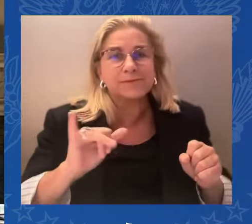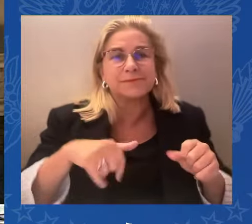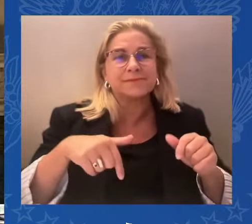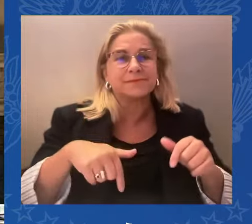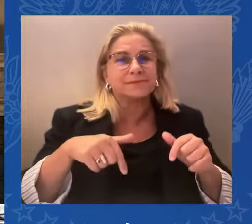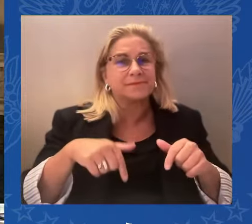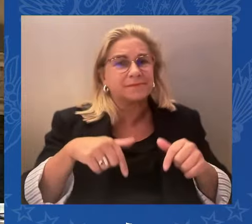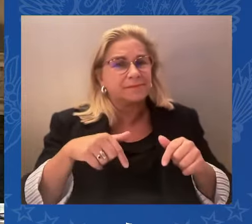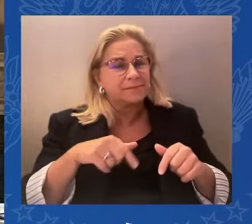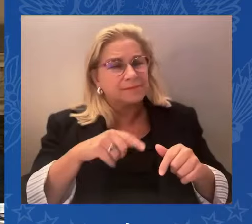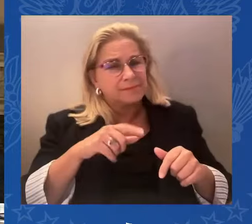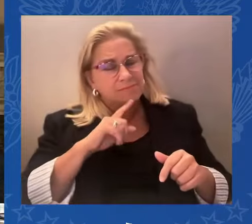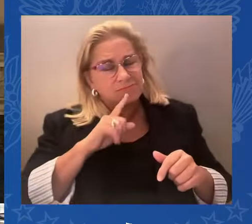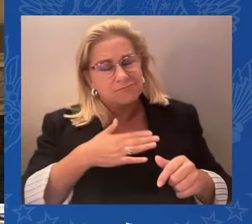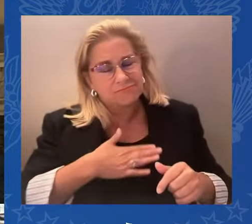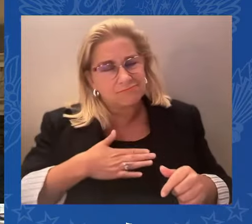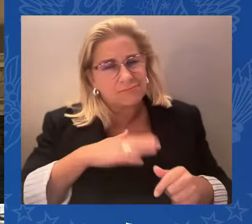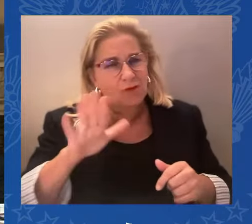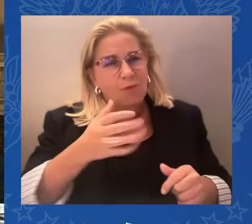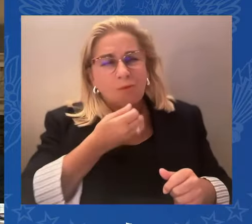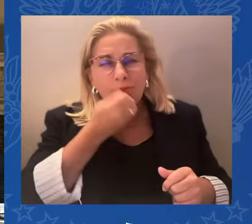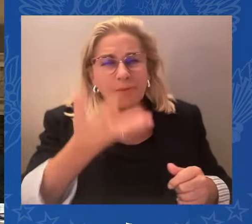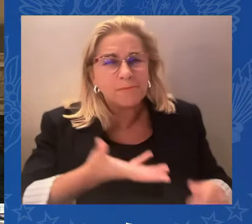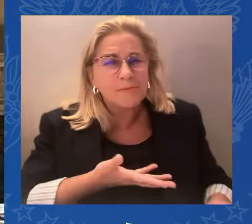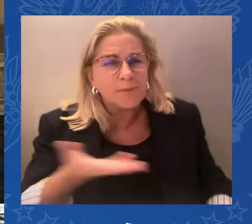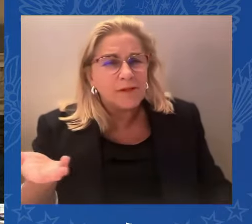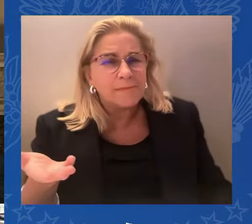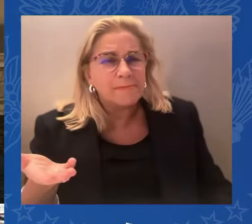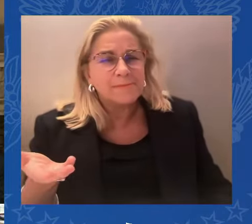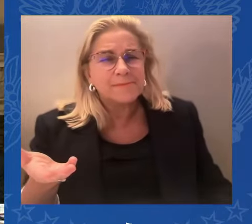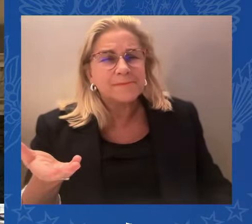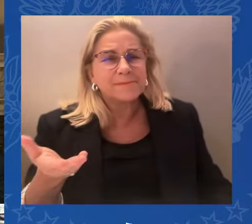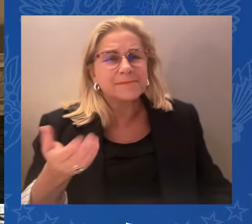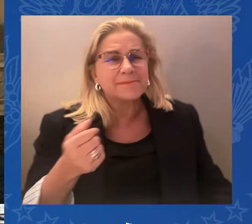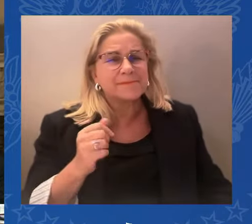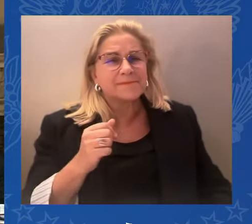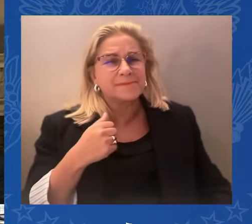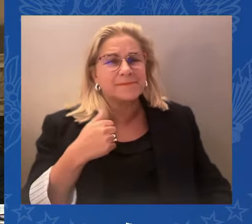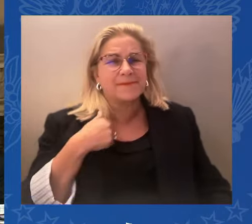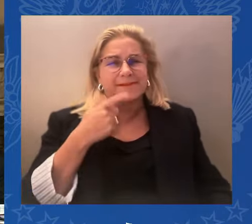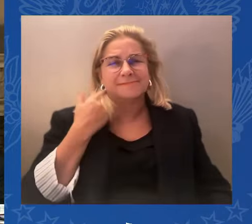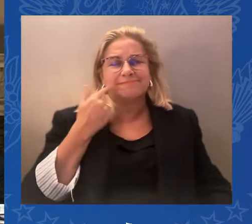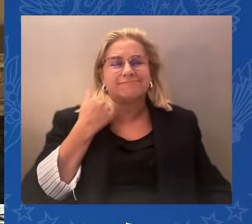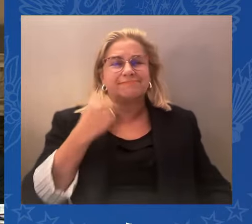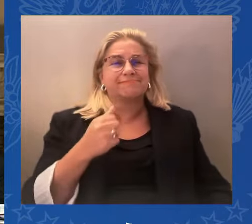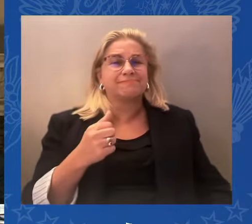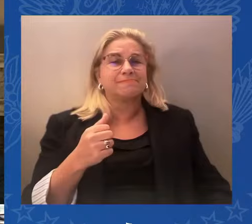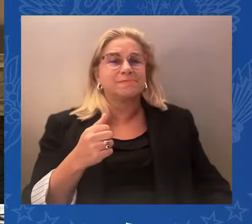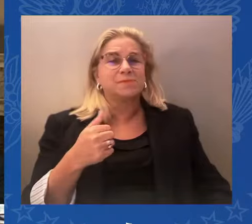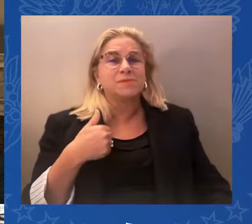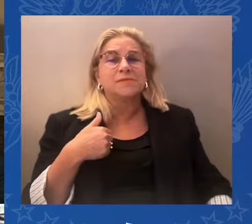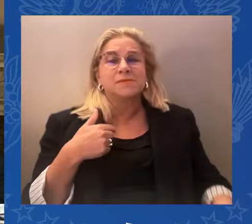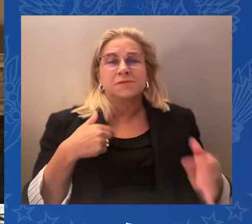I'm -- I'm sure -- I'm absolutely certain that my headmaster would be shocked that I find myself here as well.